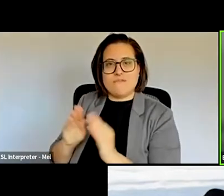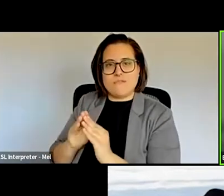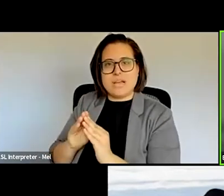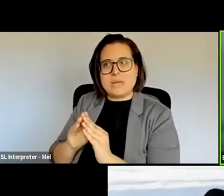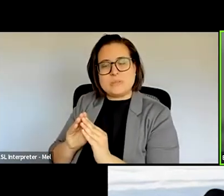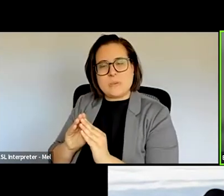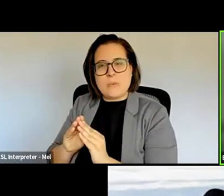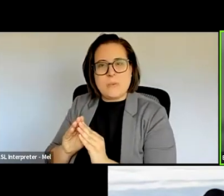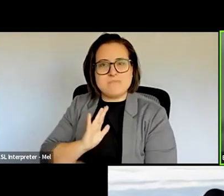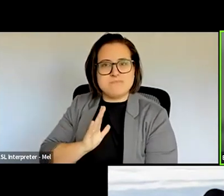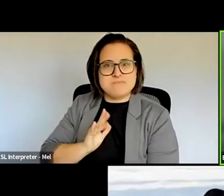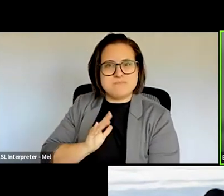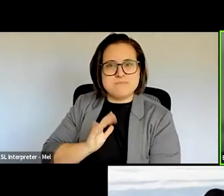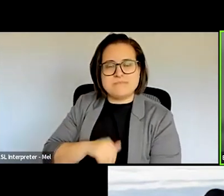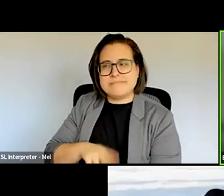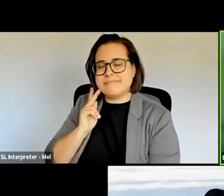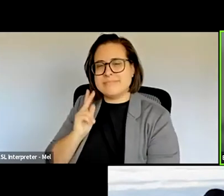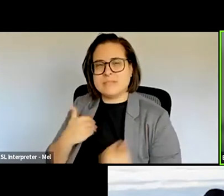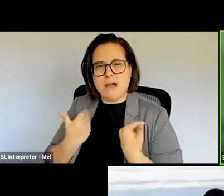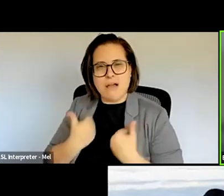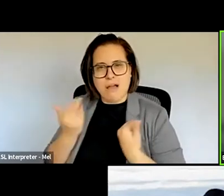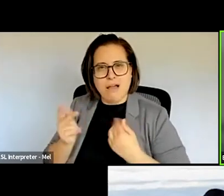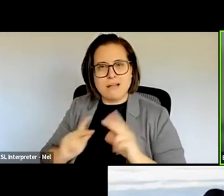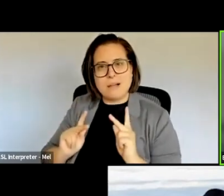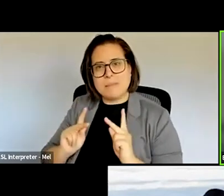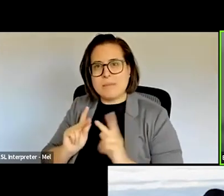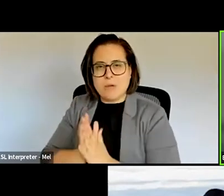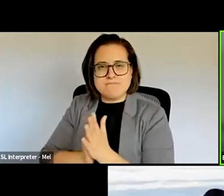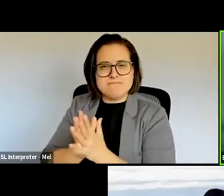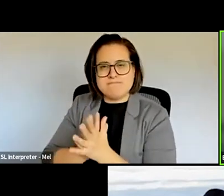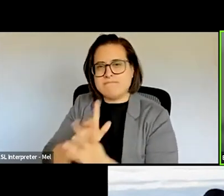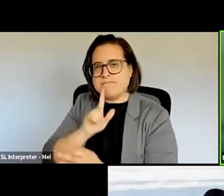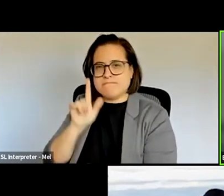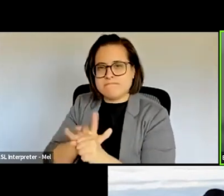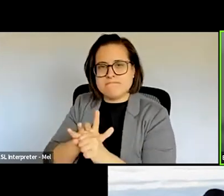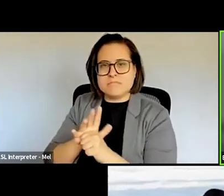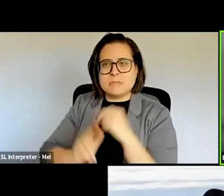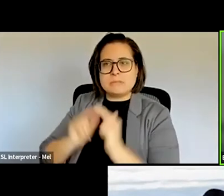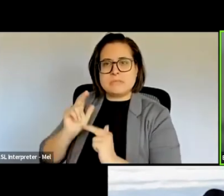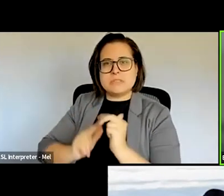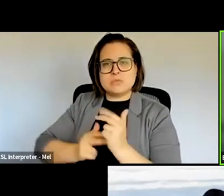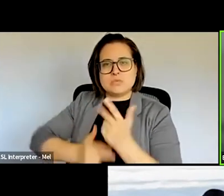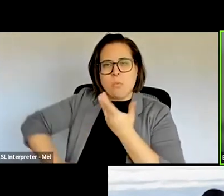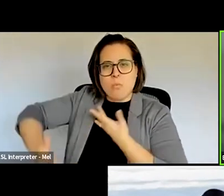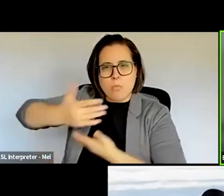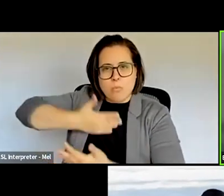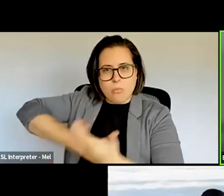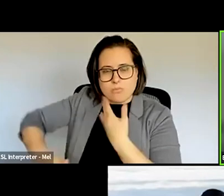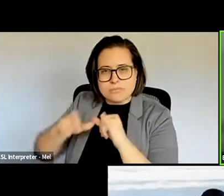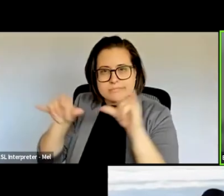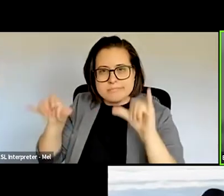thousands of young people really devoted to this idea of building a social system that enables the